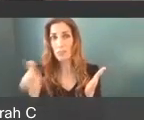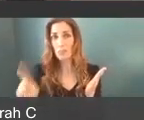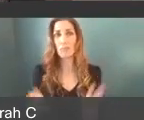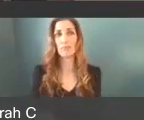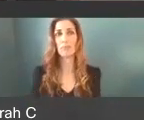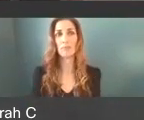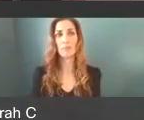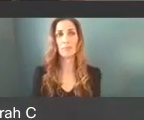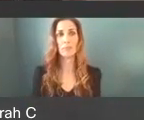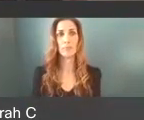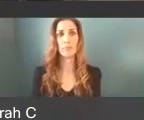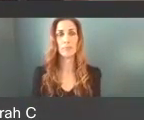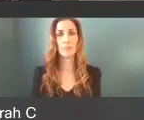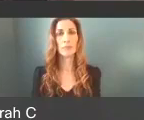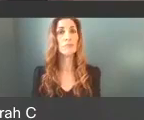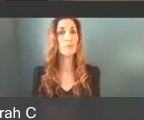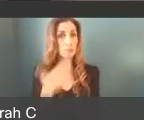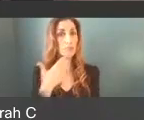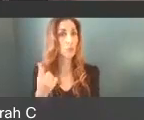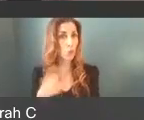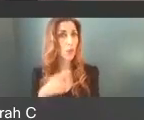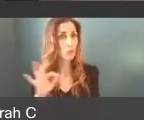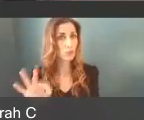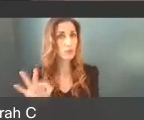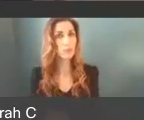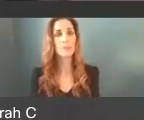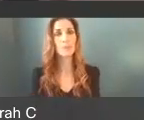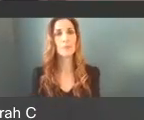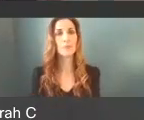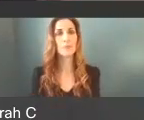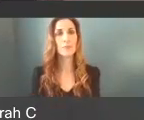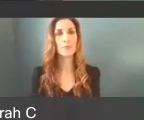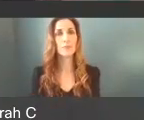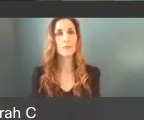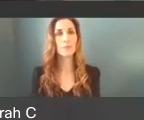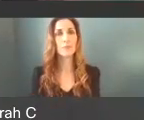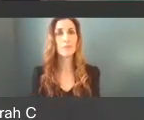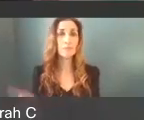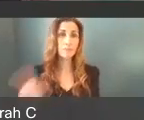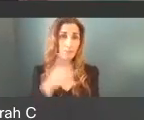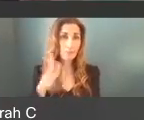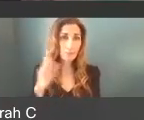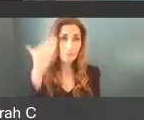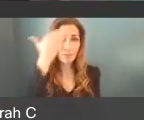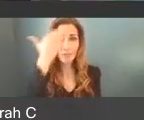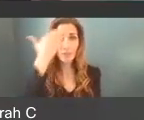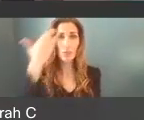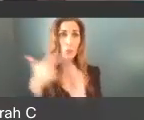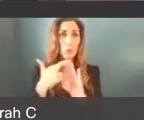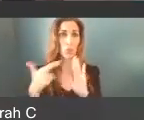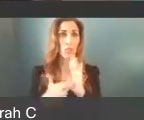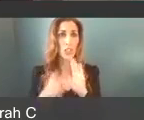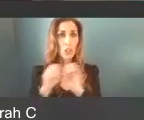[Commissioner Arkoosh] Yeah, sure. Great questions. So as everybody knows, the registration system that we had been using,